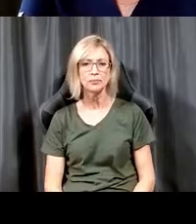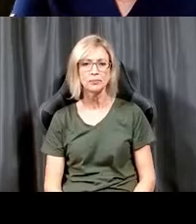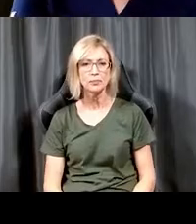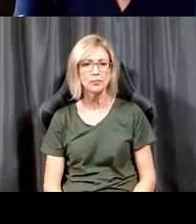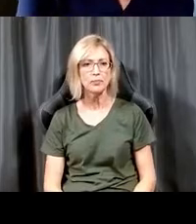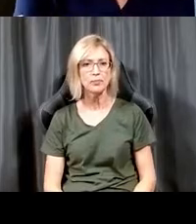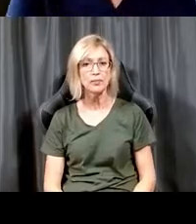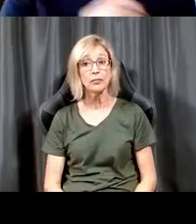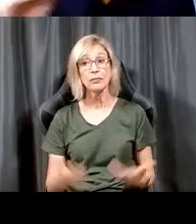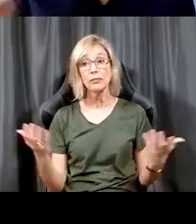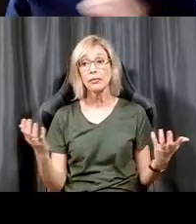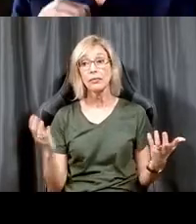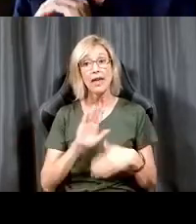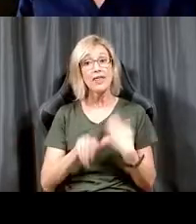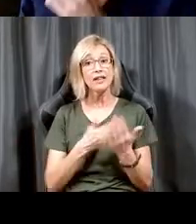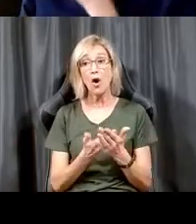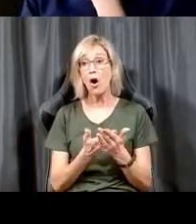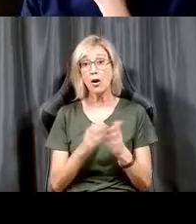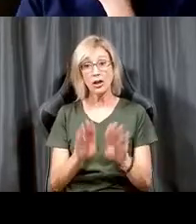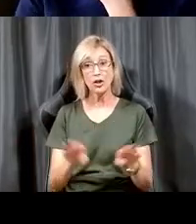That is all of our kids owe hyposensitive.